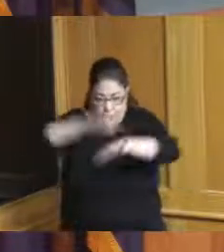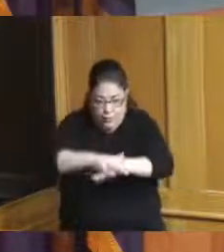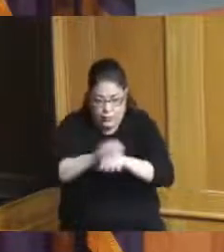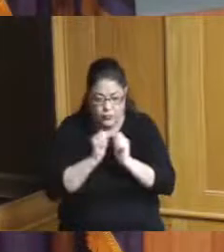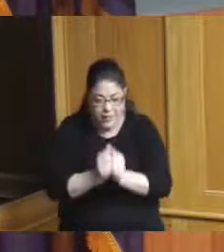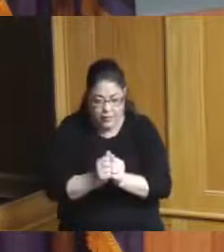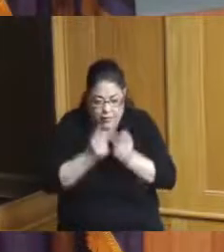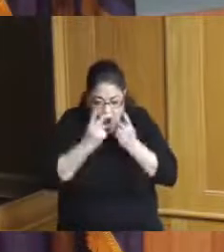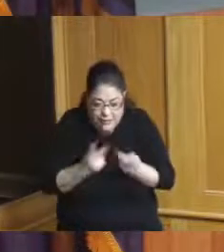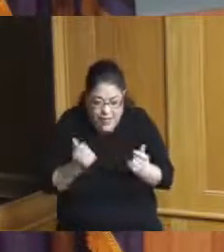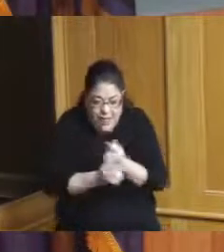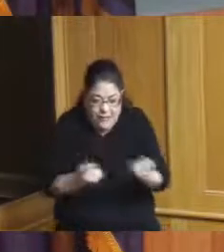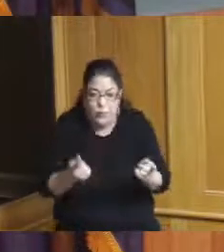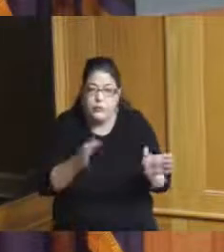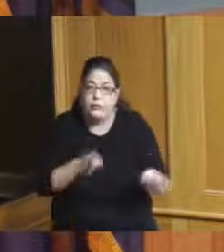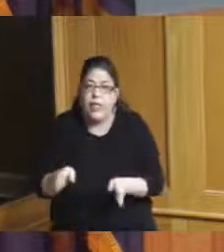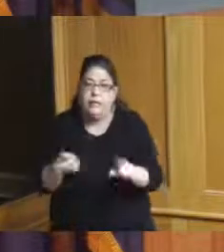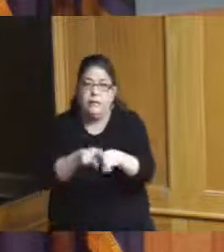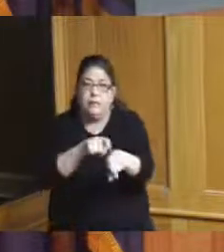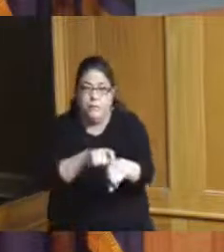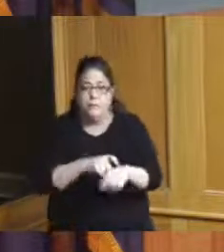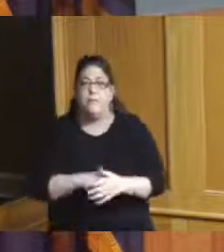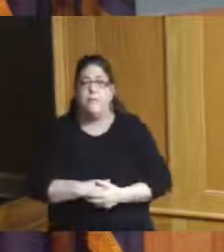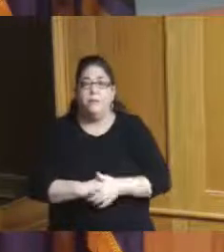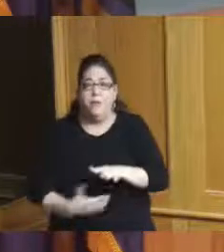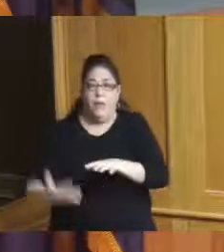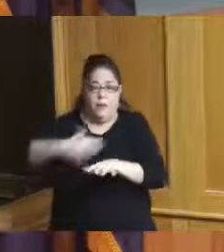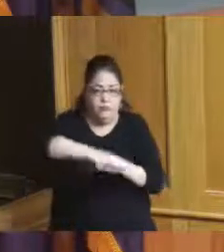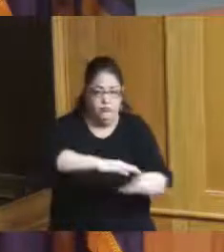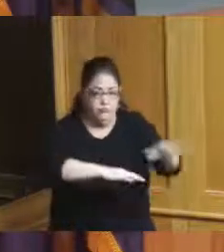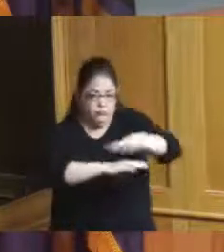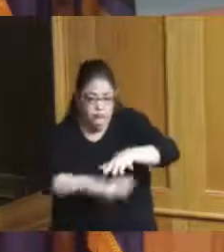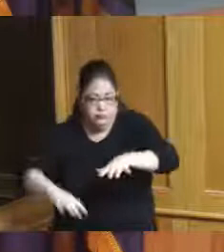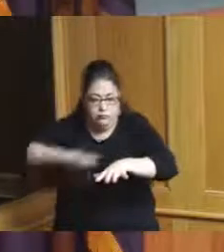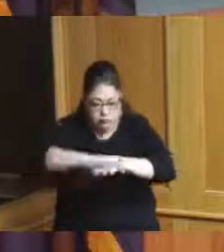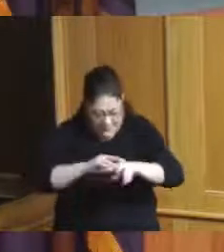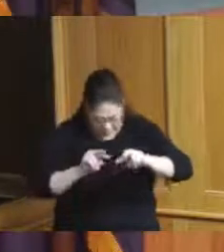until we're able to see an interactive map and people that are at home can look at it